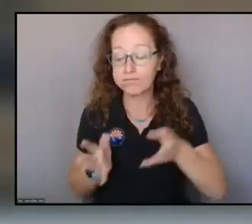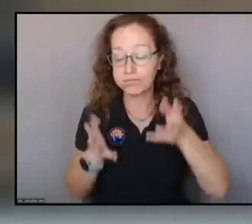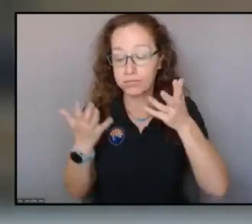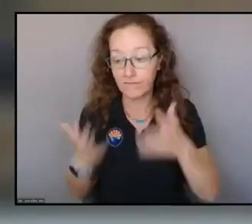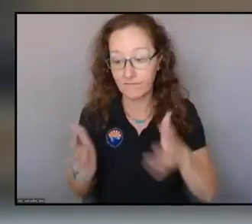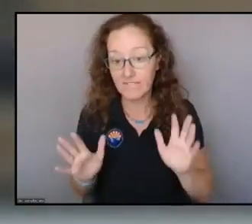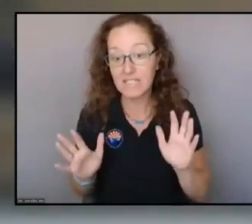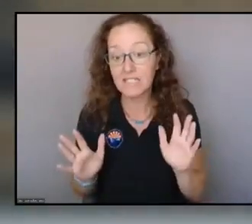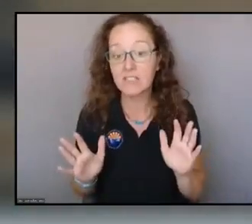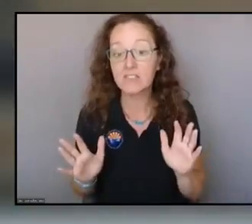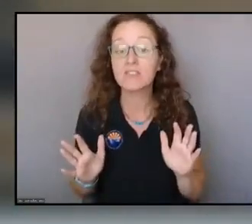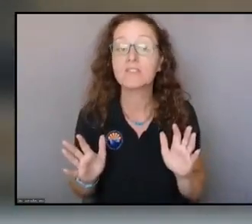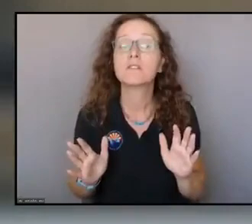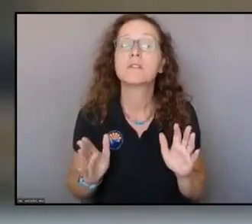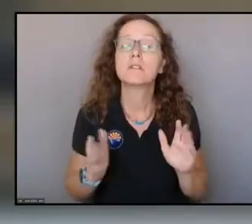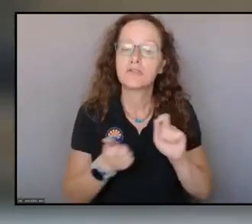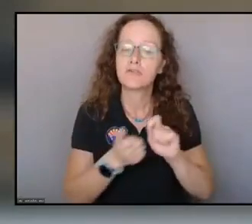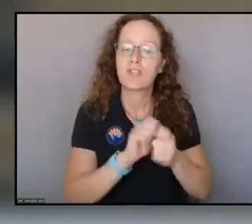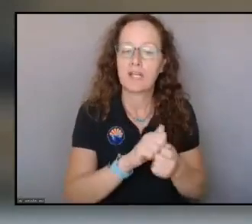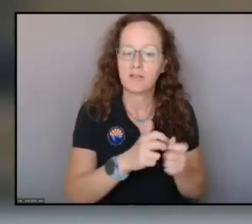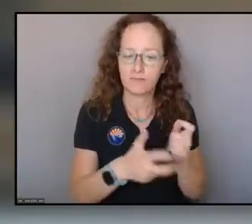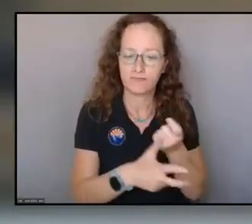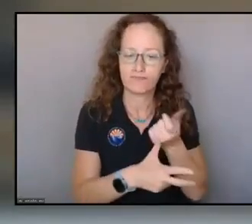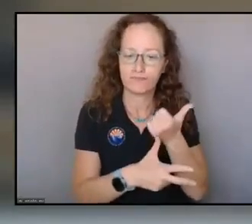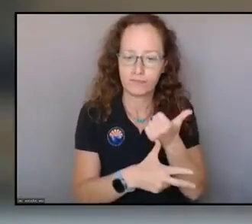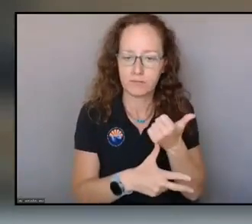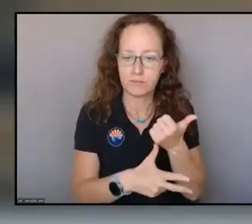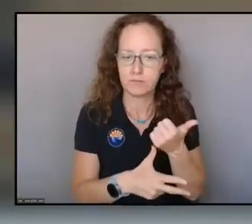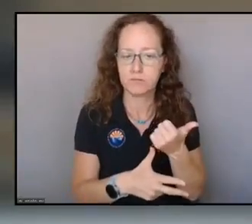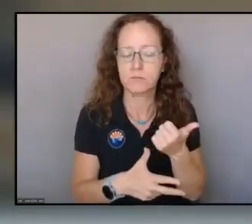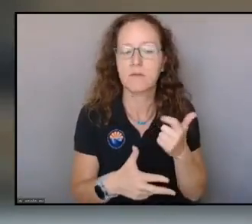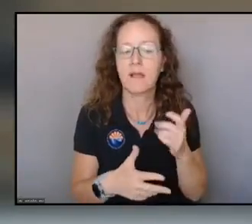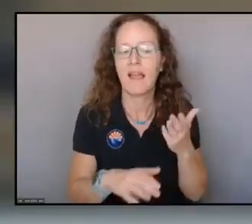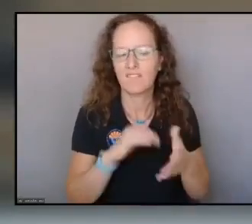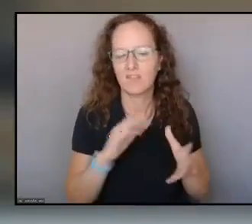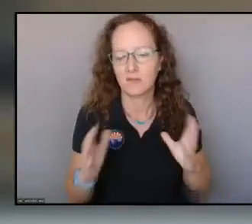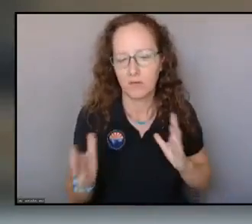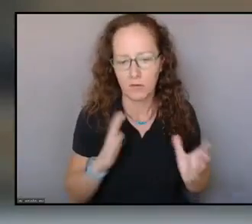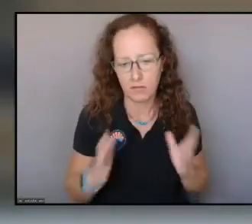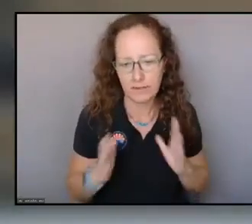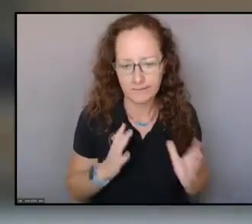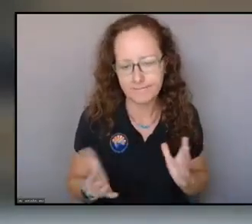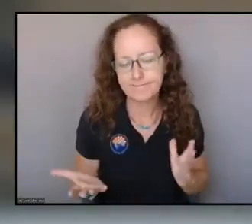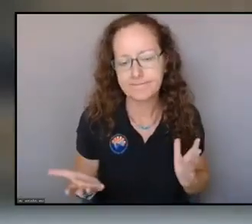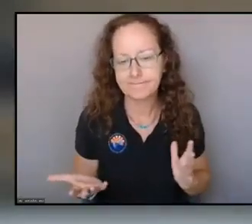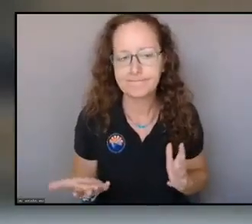HOPEFULLY THAT WILL BE CHANGING AFTER THE E WIND EVENT COMING IN TOMORROW.